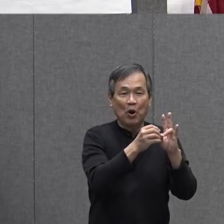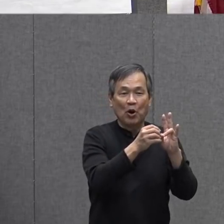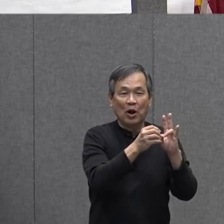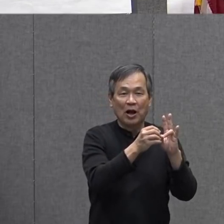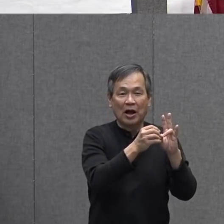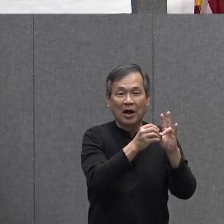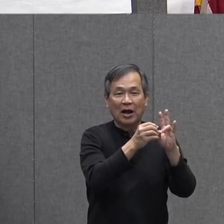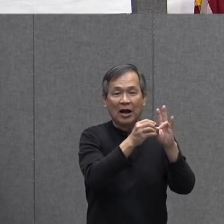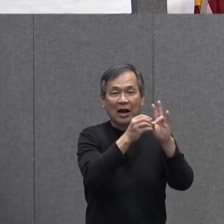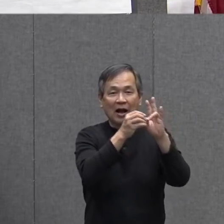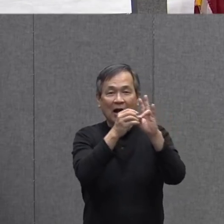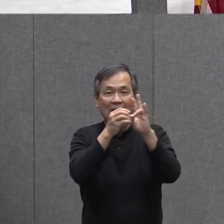Okay.